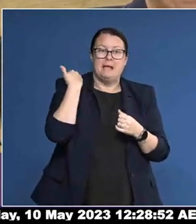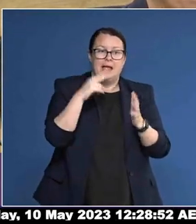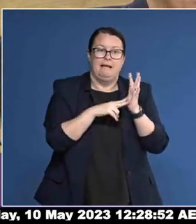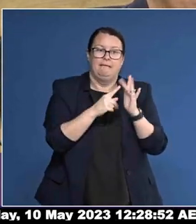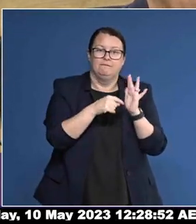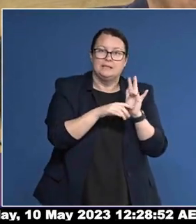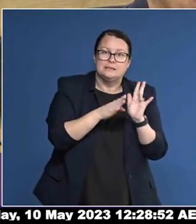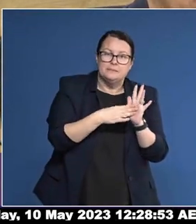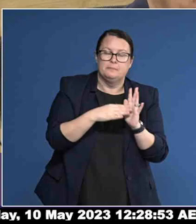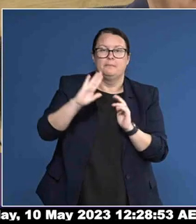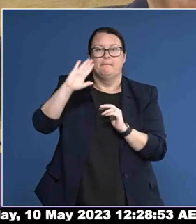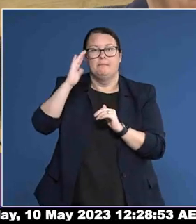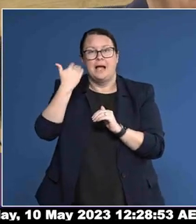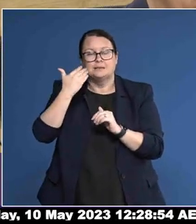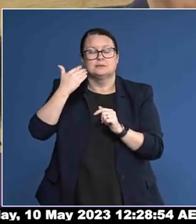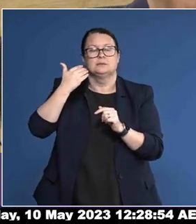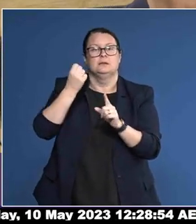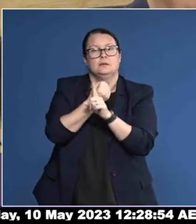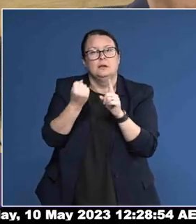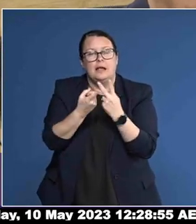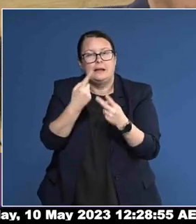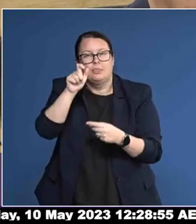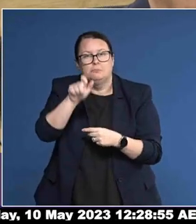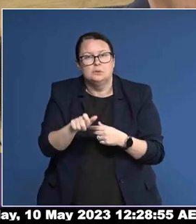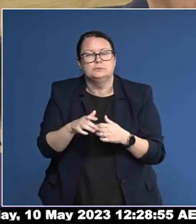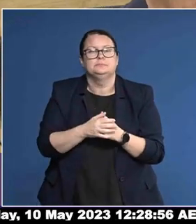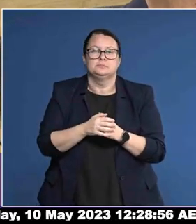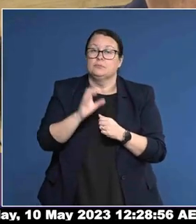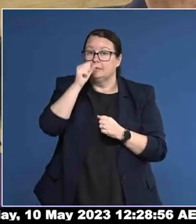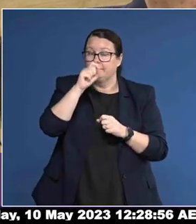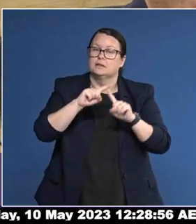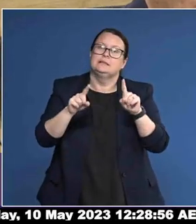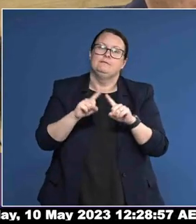Yes. So, it's got multiple search capabilities so you can search under multiple